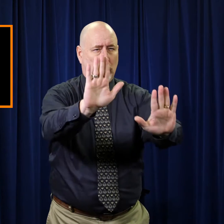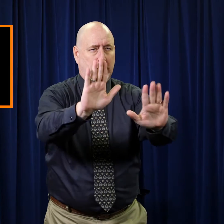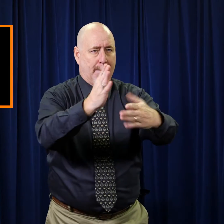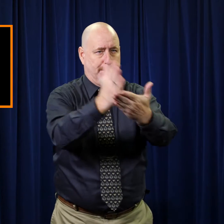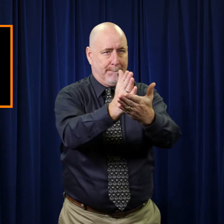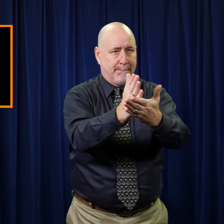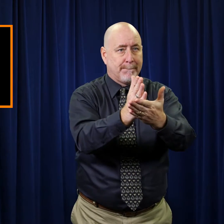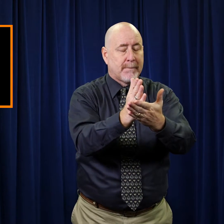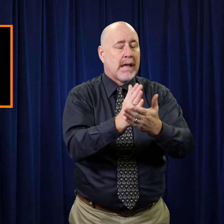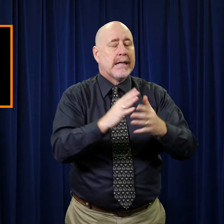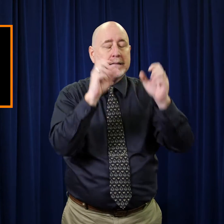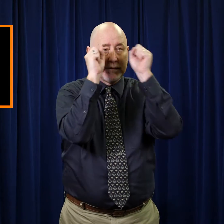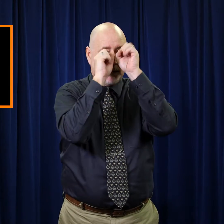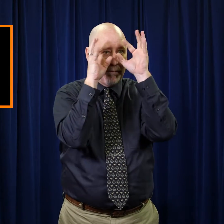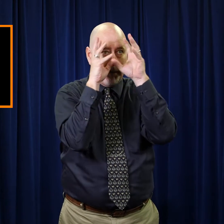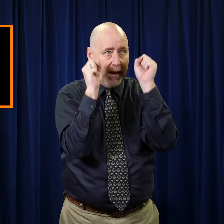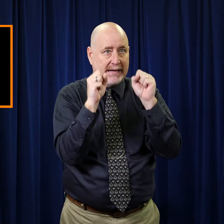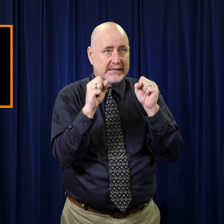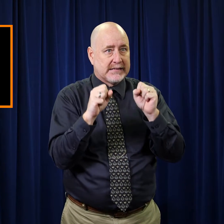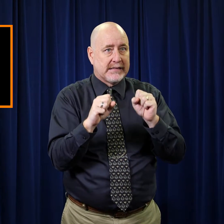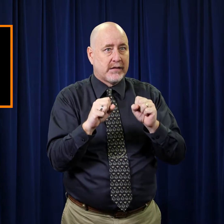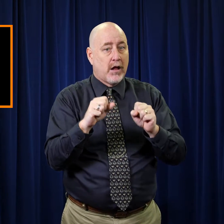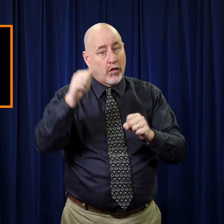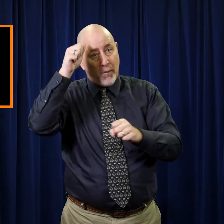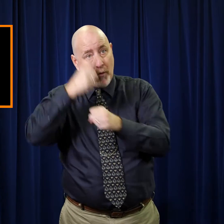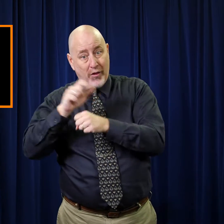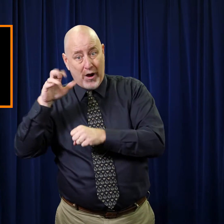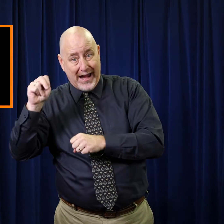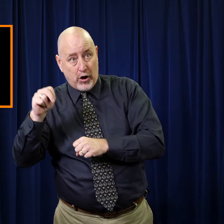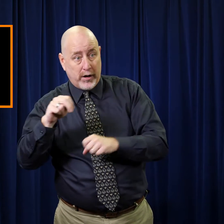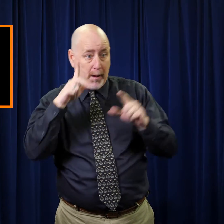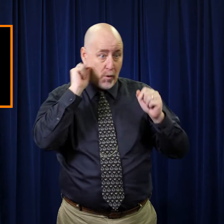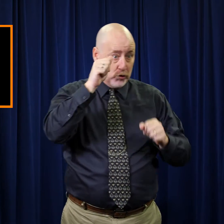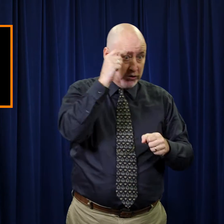Now stop for a moment. It's amazing how different these two brothers